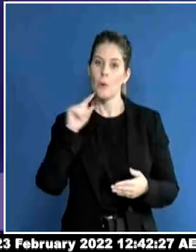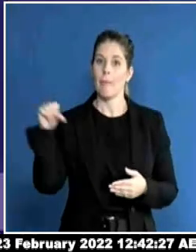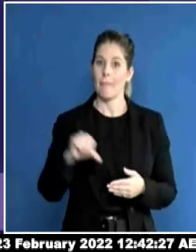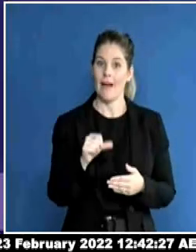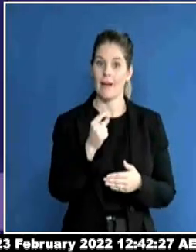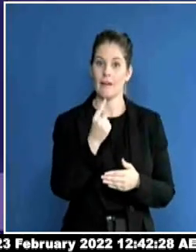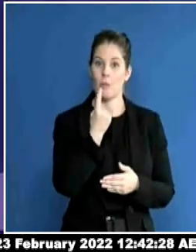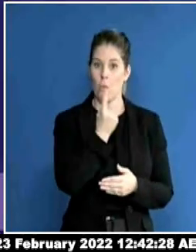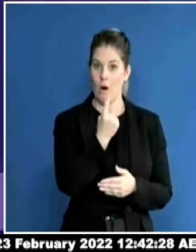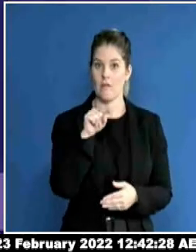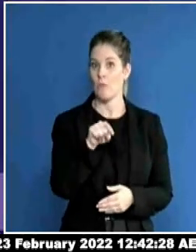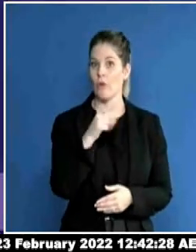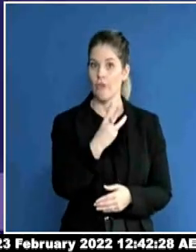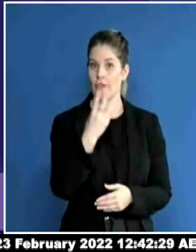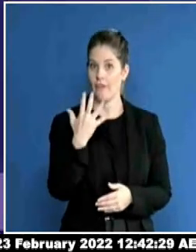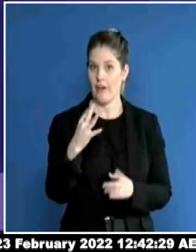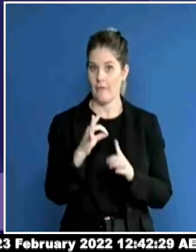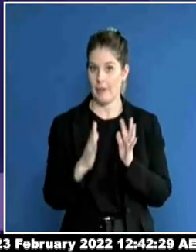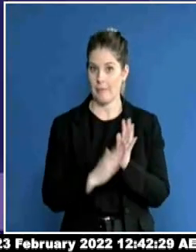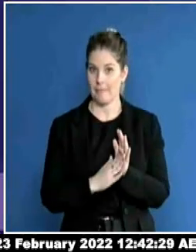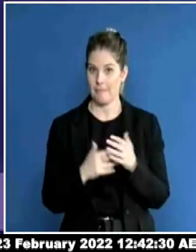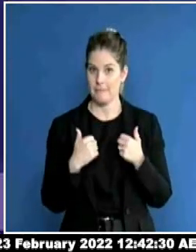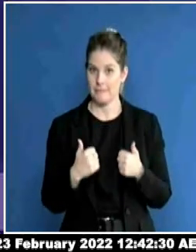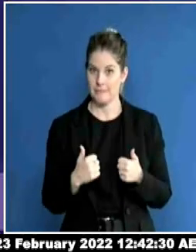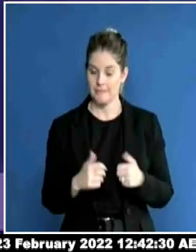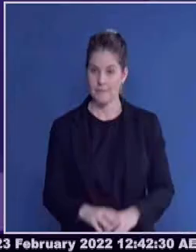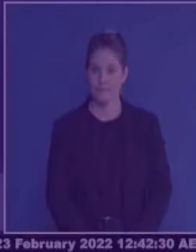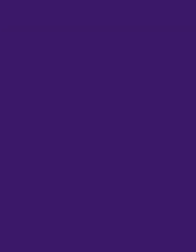The Royal Commission is adjourned. The